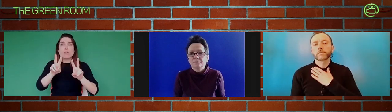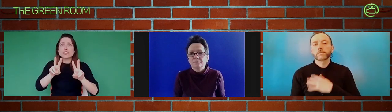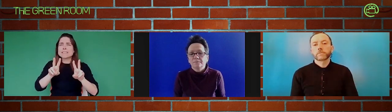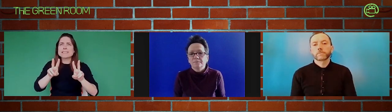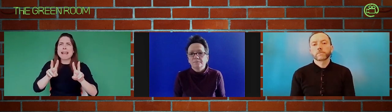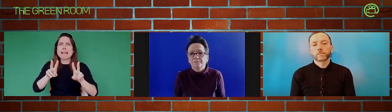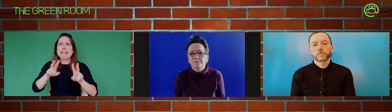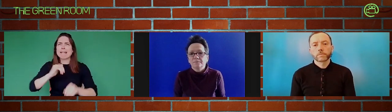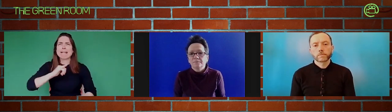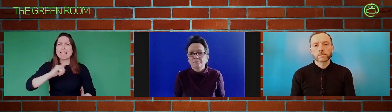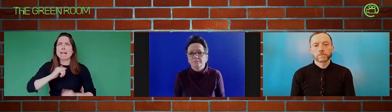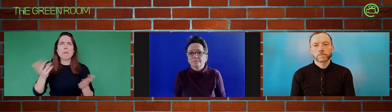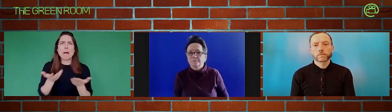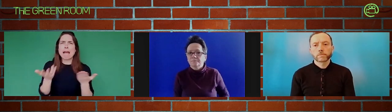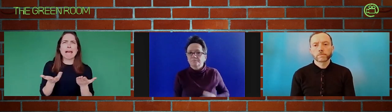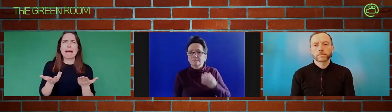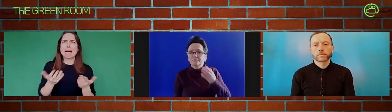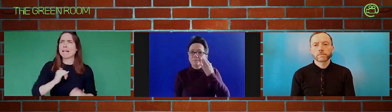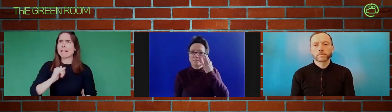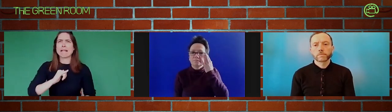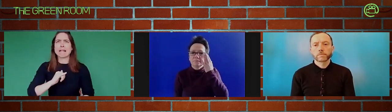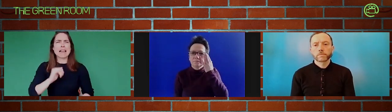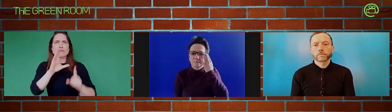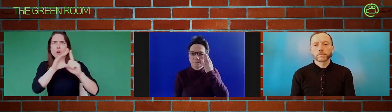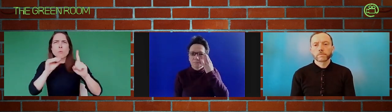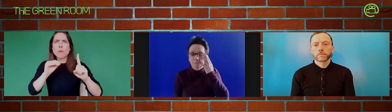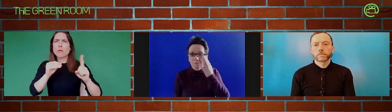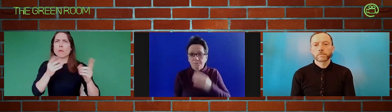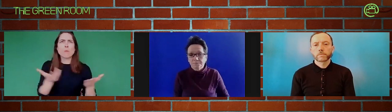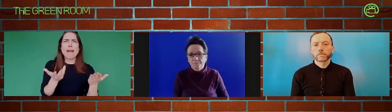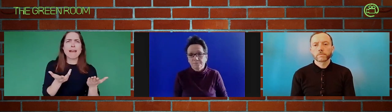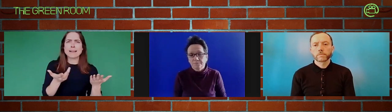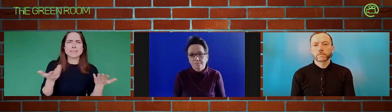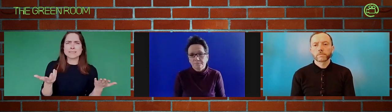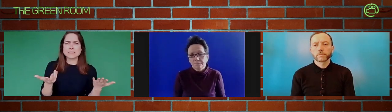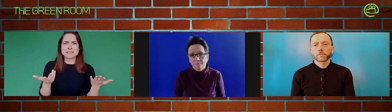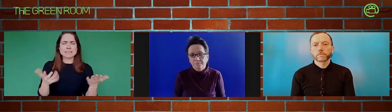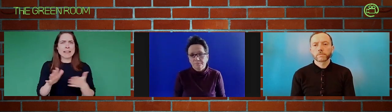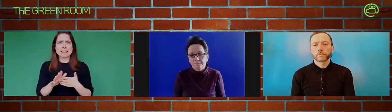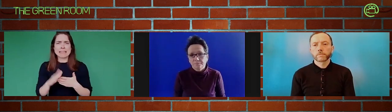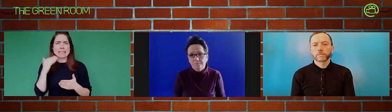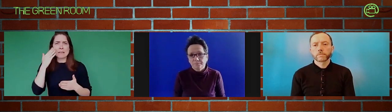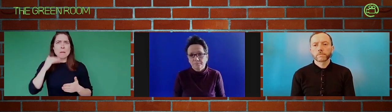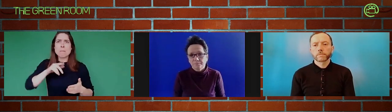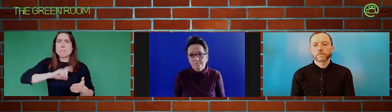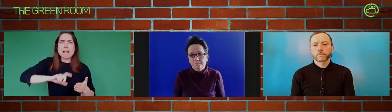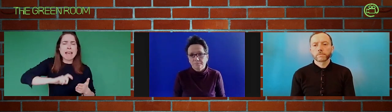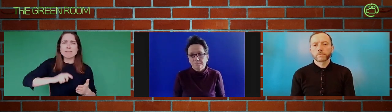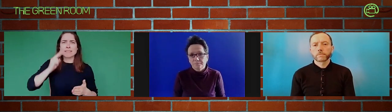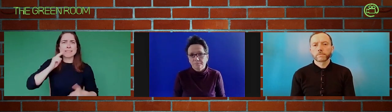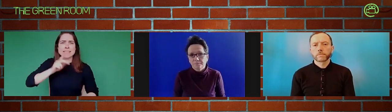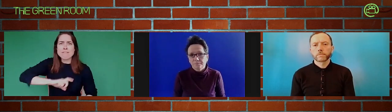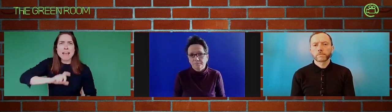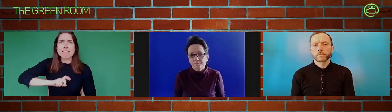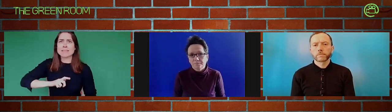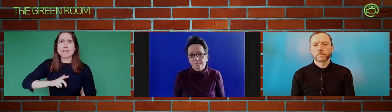the black lives matter movement. You don't see enough black characters on screen. And that's it's the same with disabilities as well. You don't get to